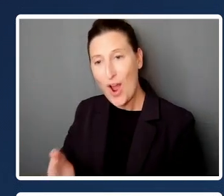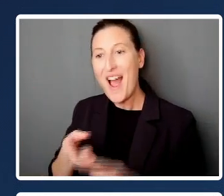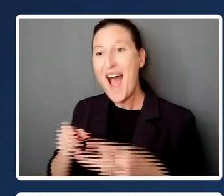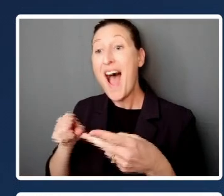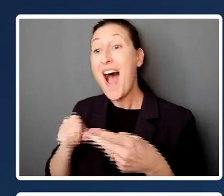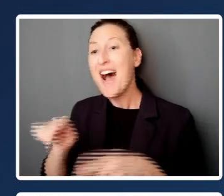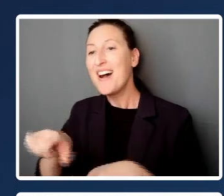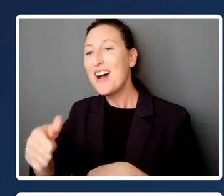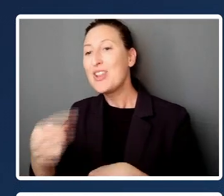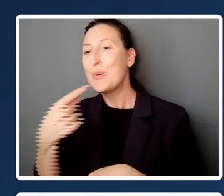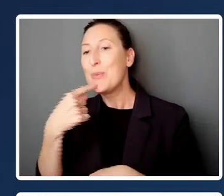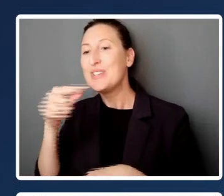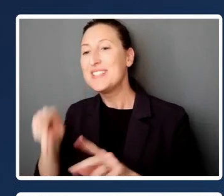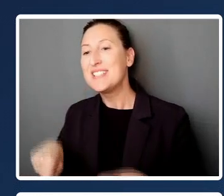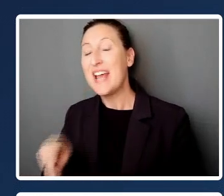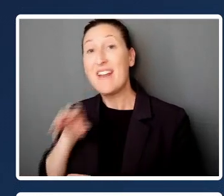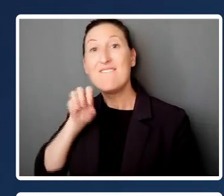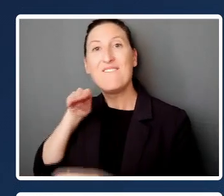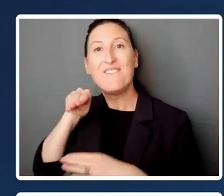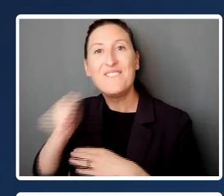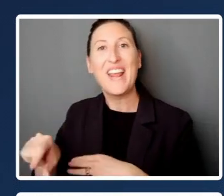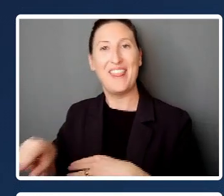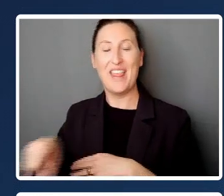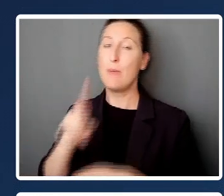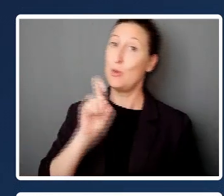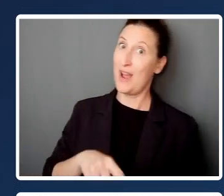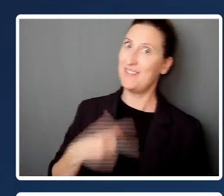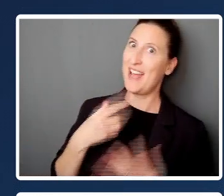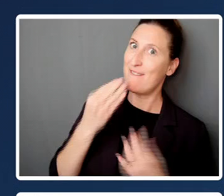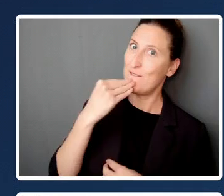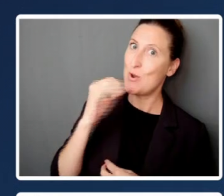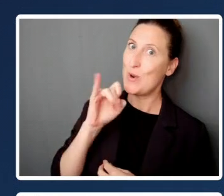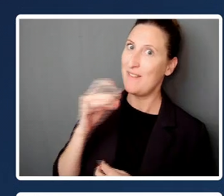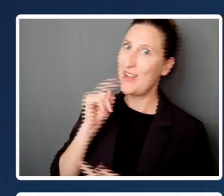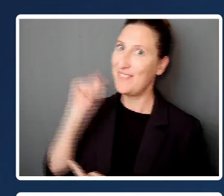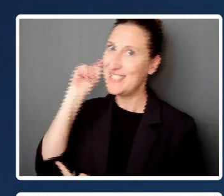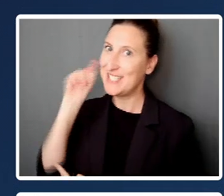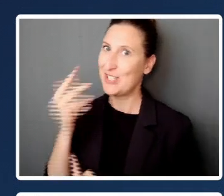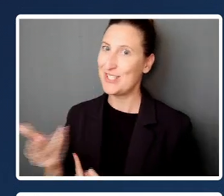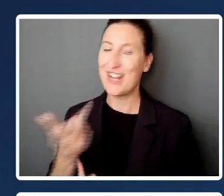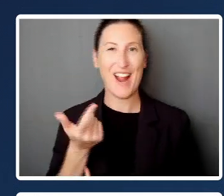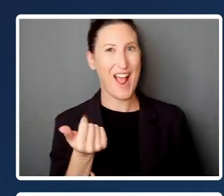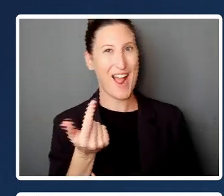you're going to have teens . Our -- my group would -- they were with me at lunchtime,